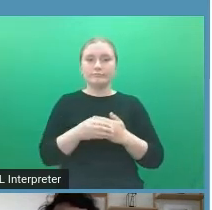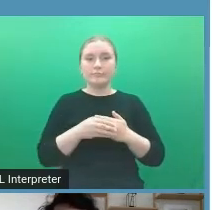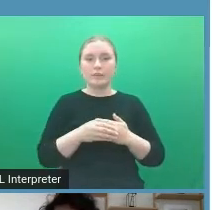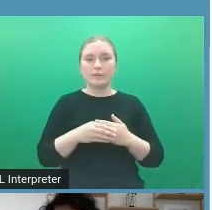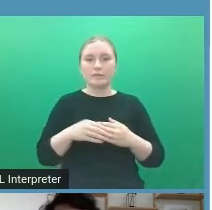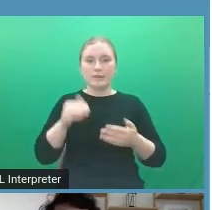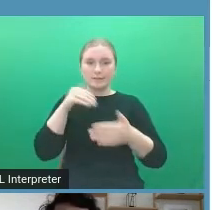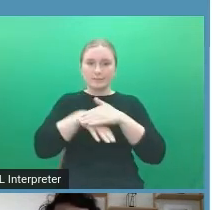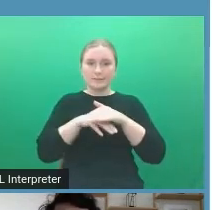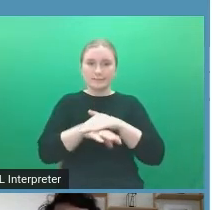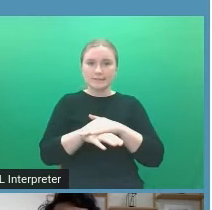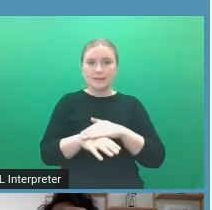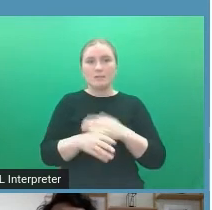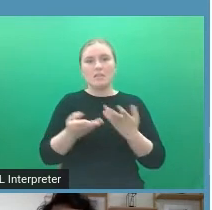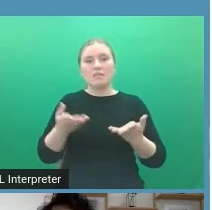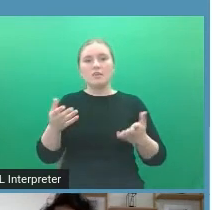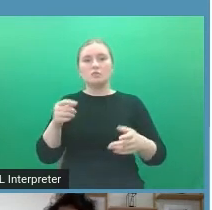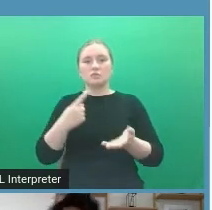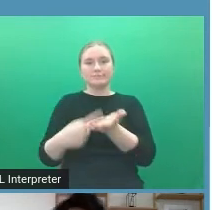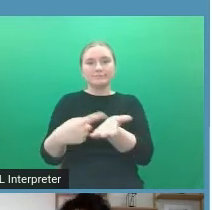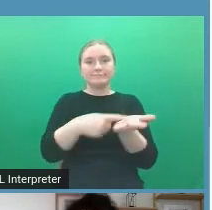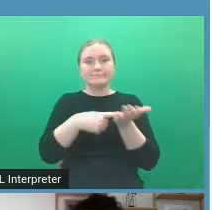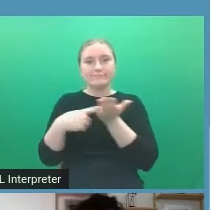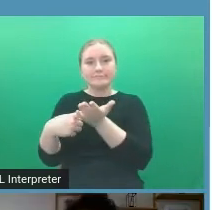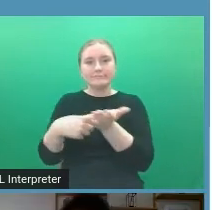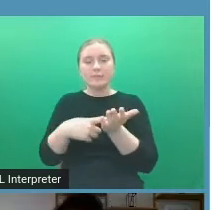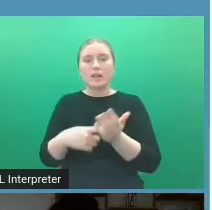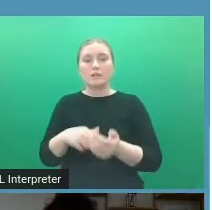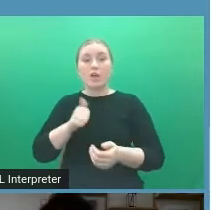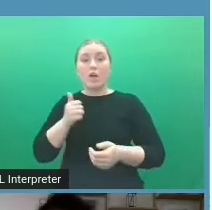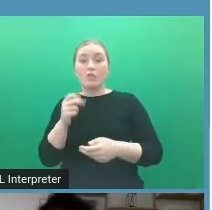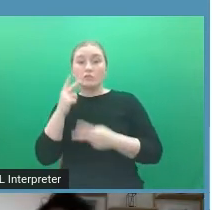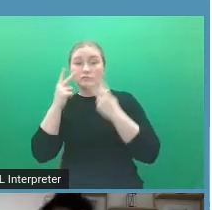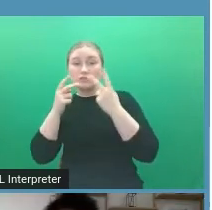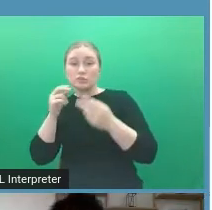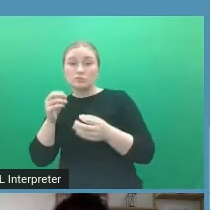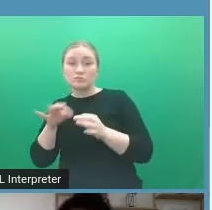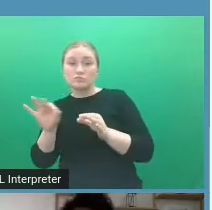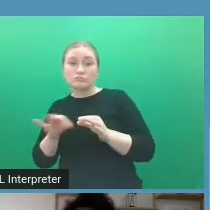material we're talking about. Some of them support visual descriptions, others support magnification,